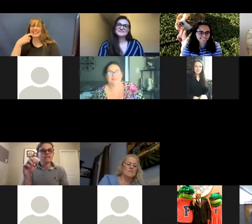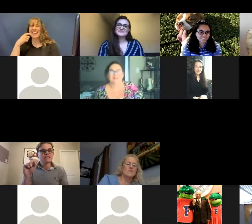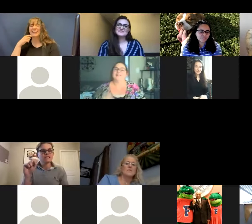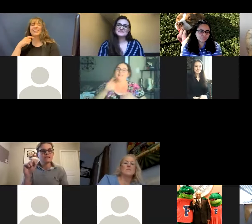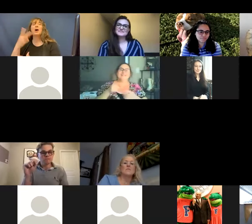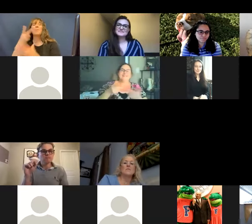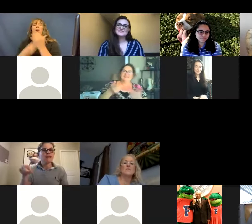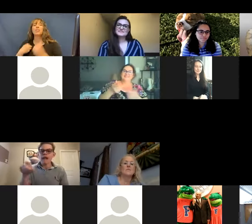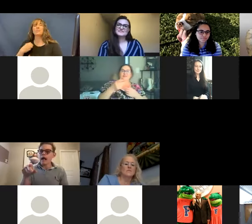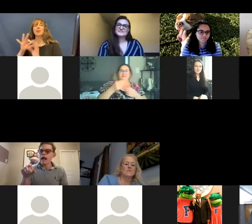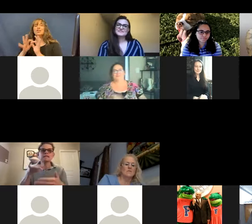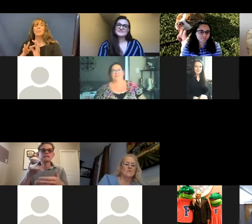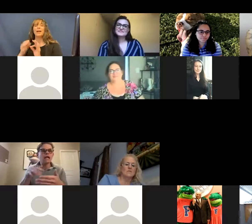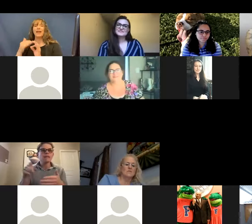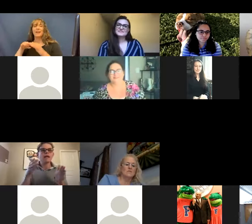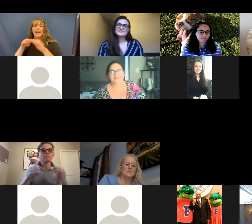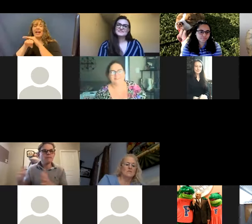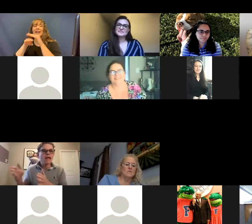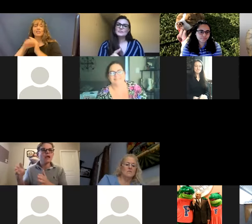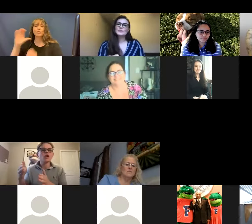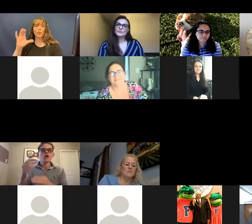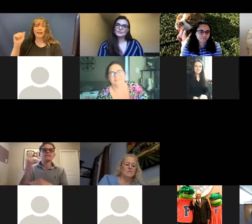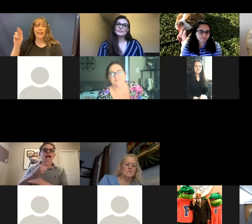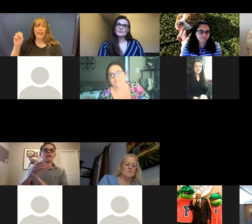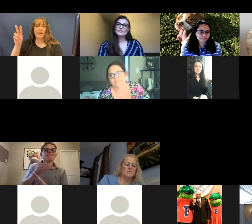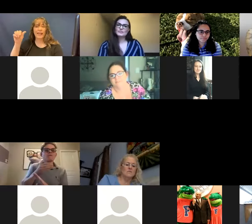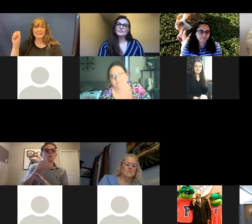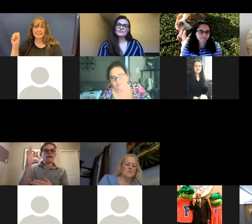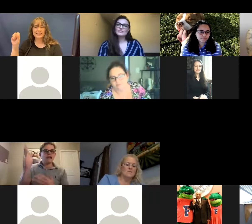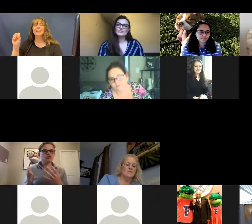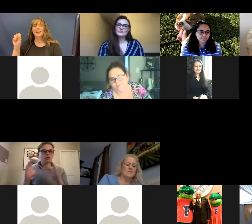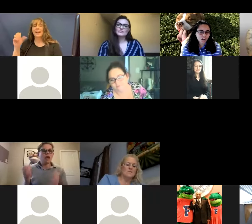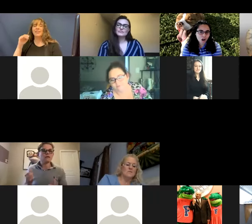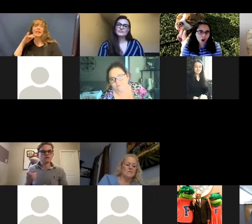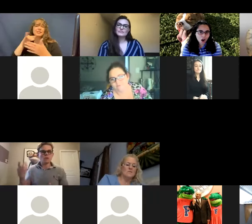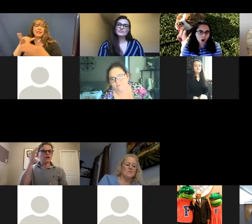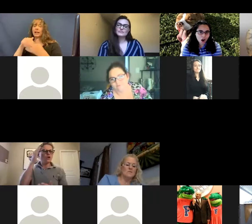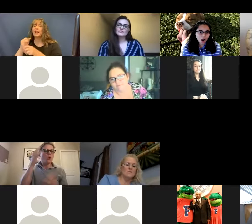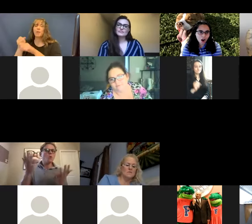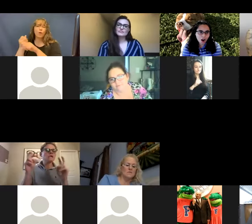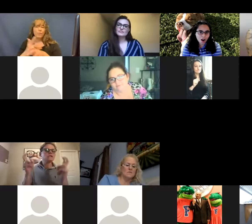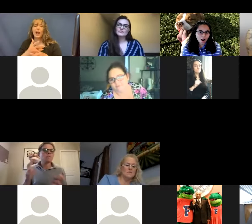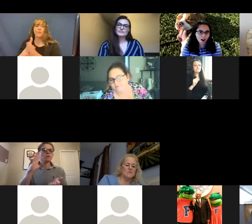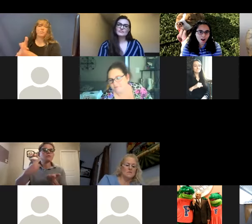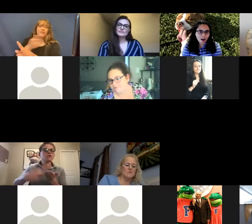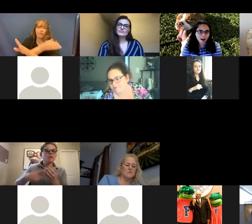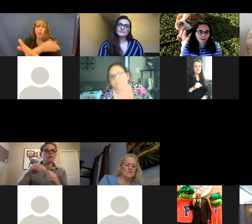access to Canvas. And they study and prepare prior to the lectures. So they're aware of